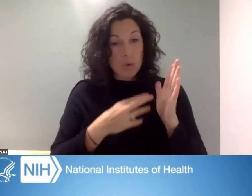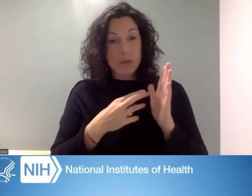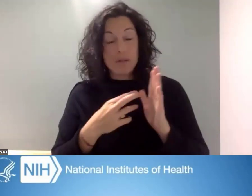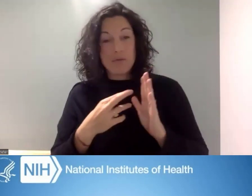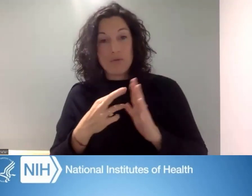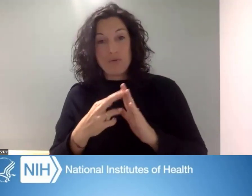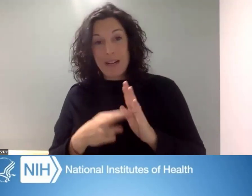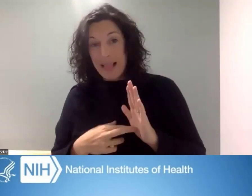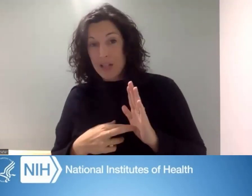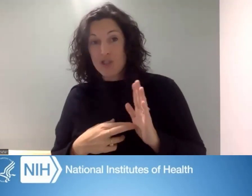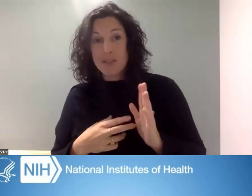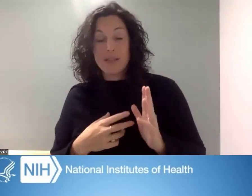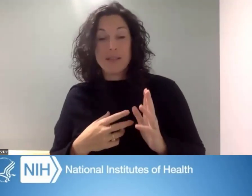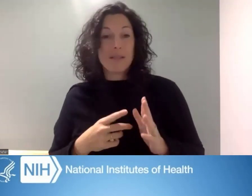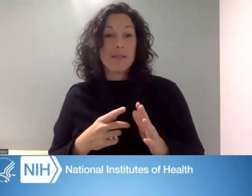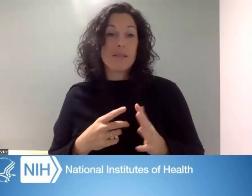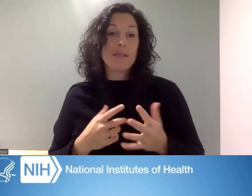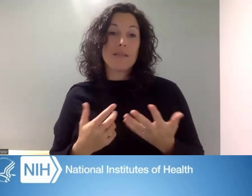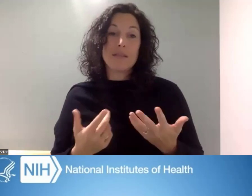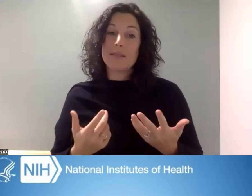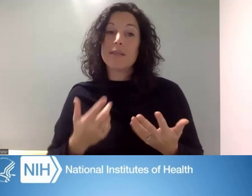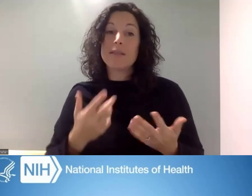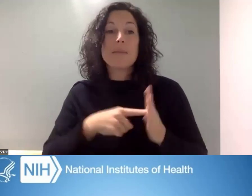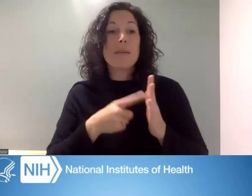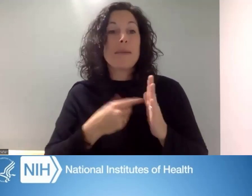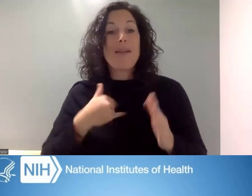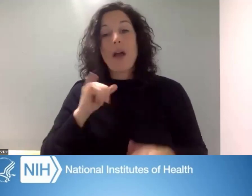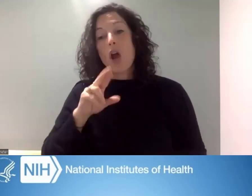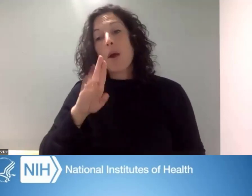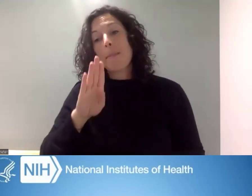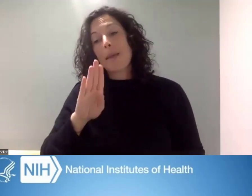So there are some times IRB approvals at foreign sites.